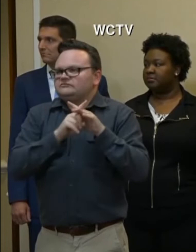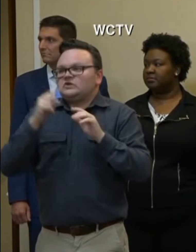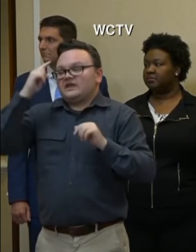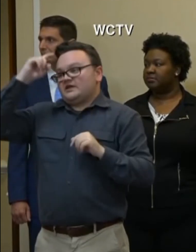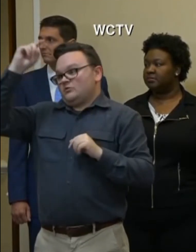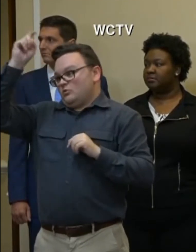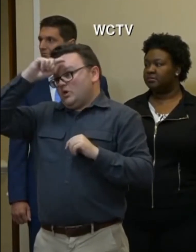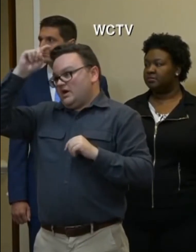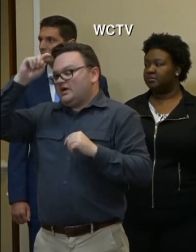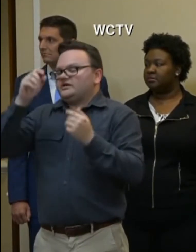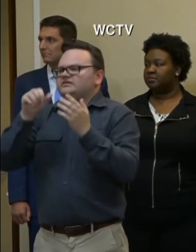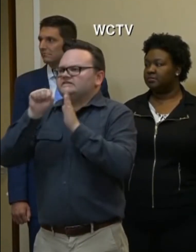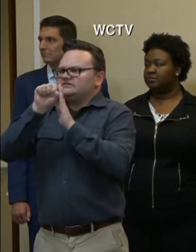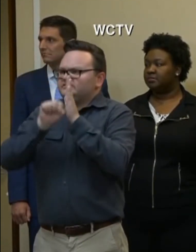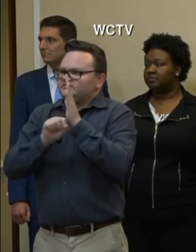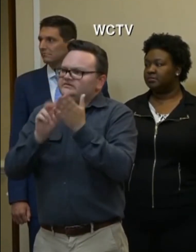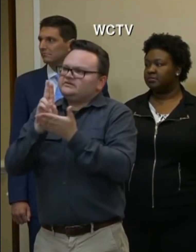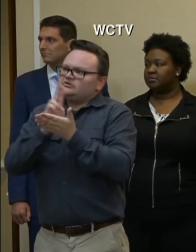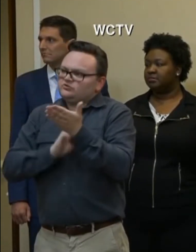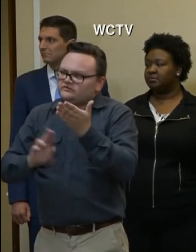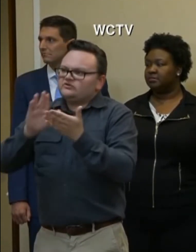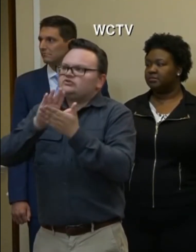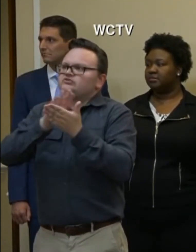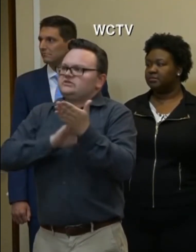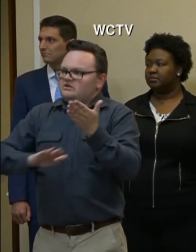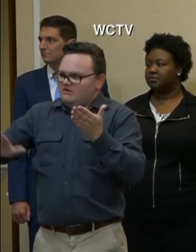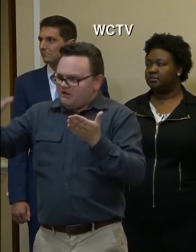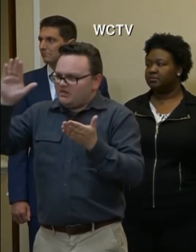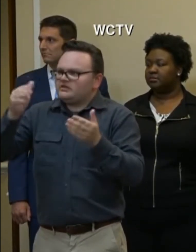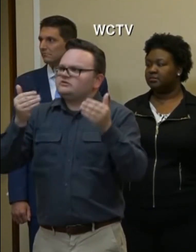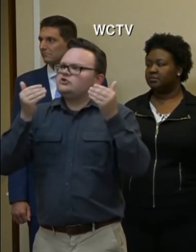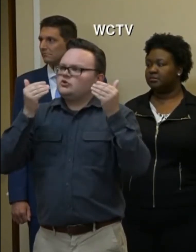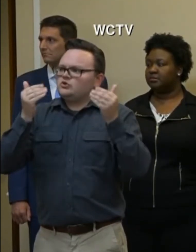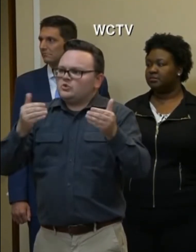then they can they can reassess in real time as we go but at the end of the day